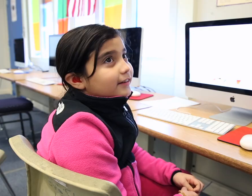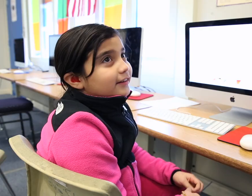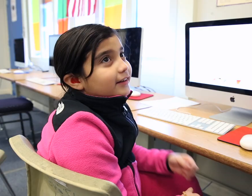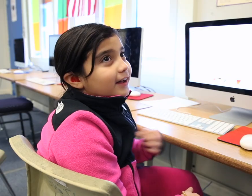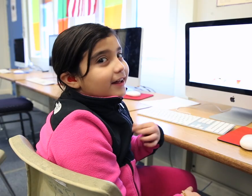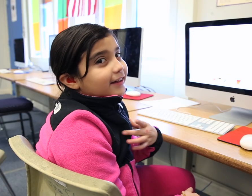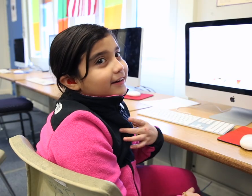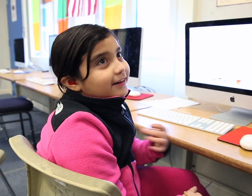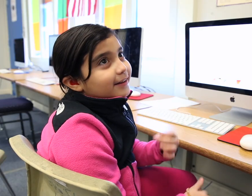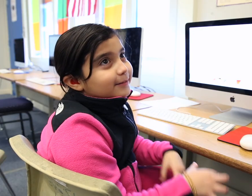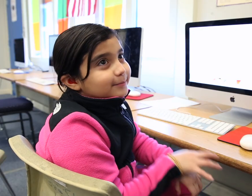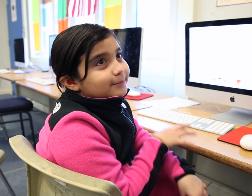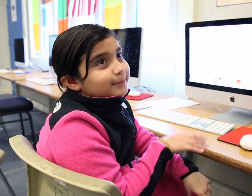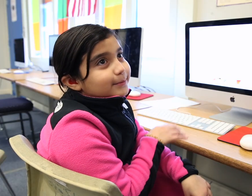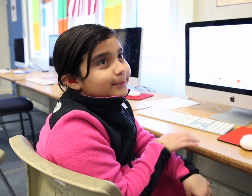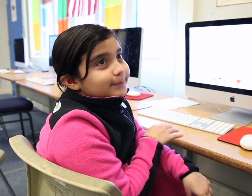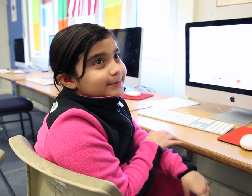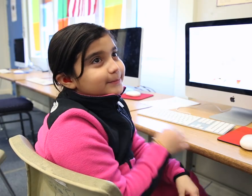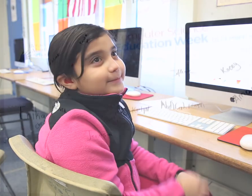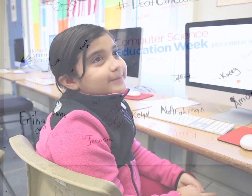I like computers.